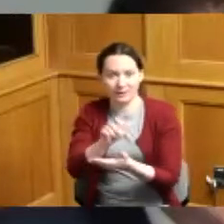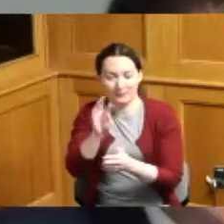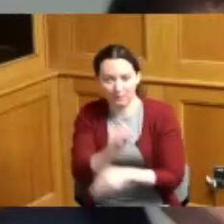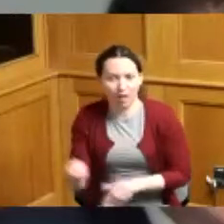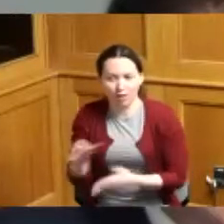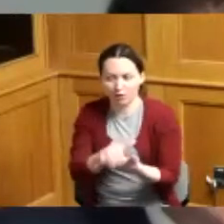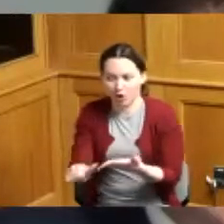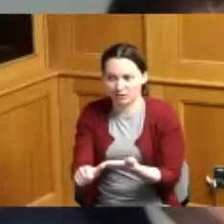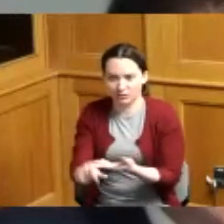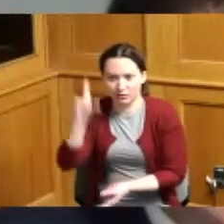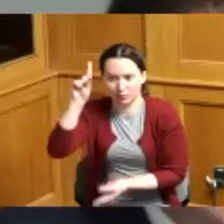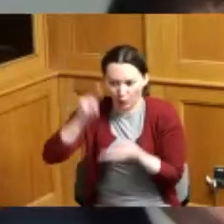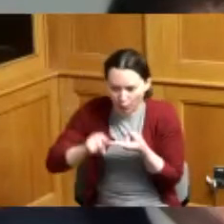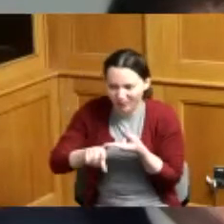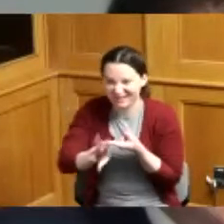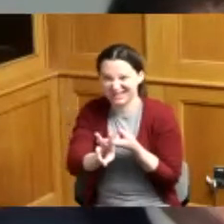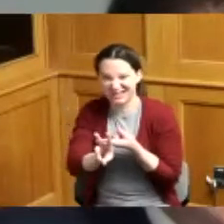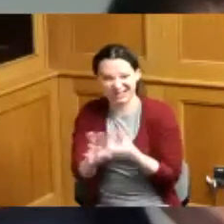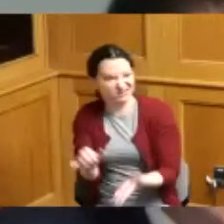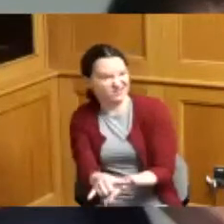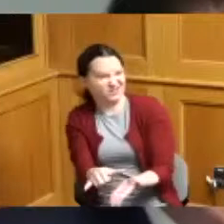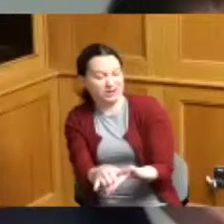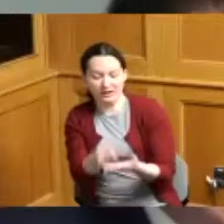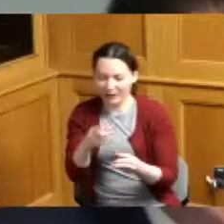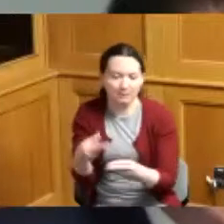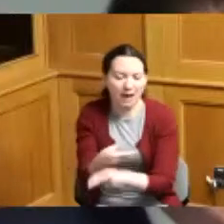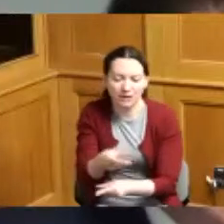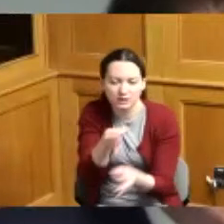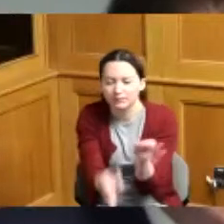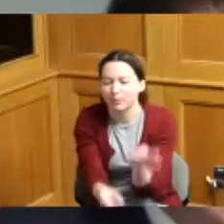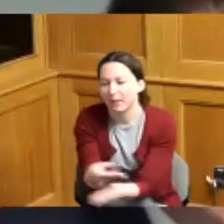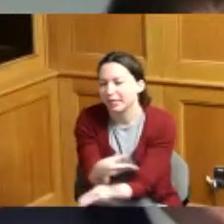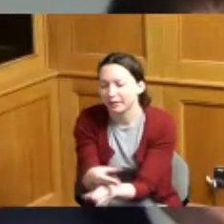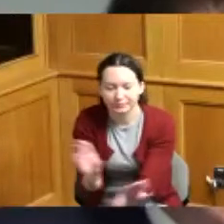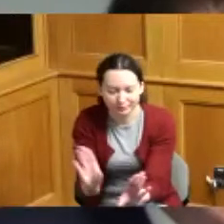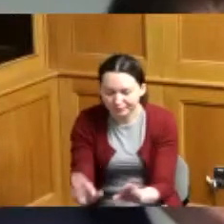to come out and it's going to be down to six you know if you're just doing the math um but this um